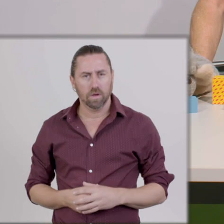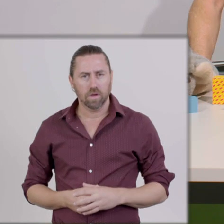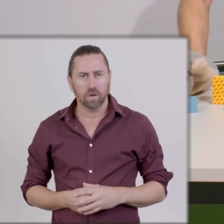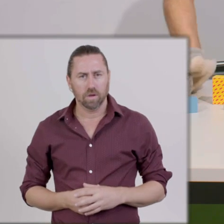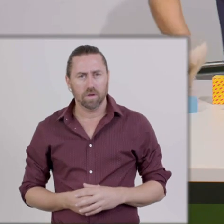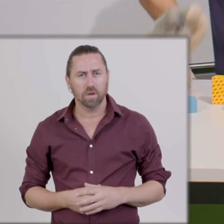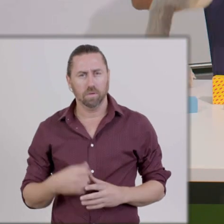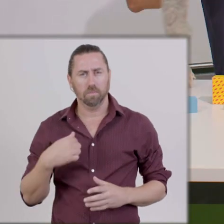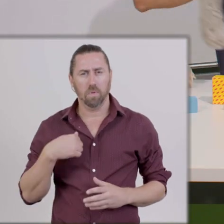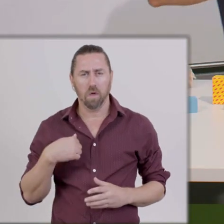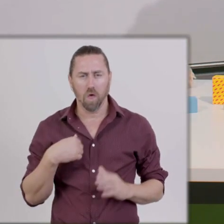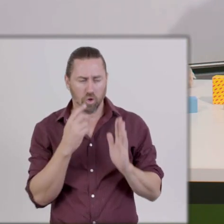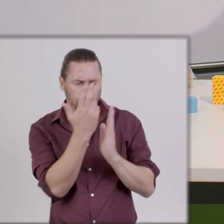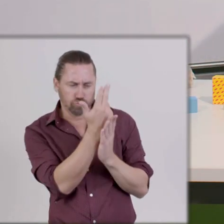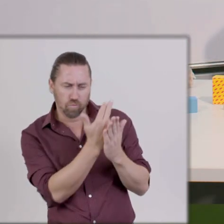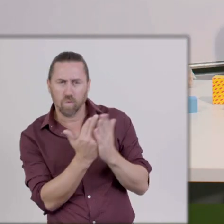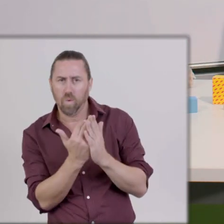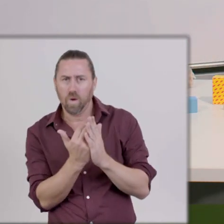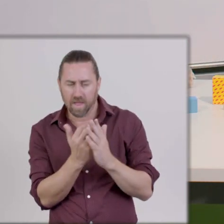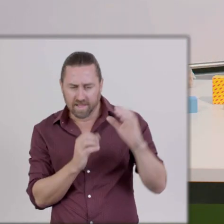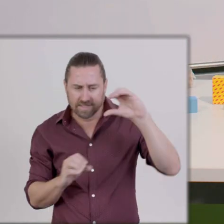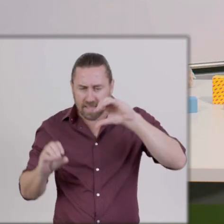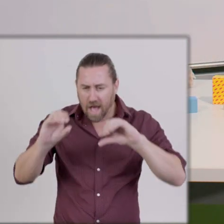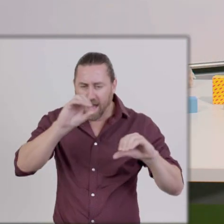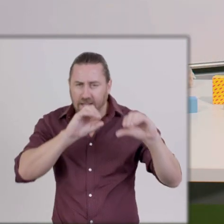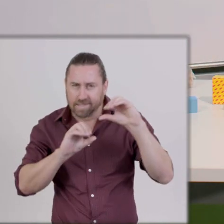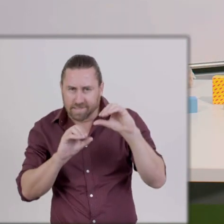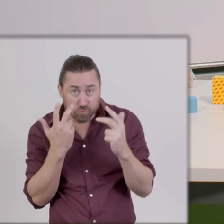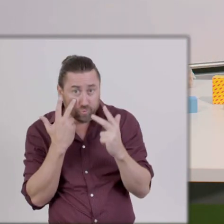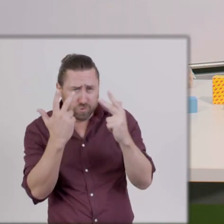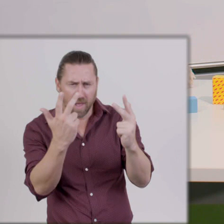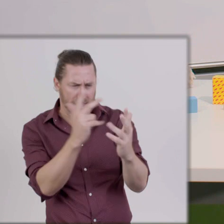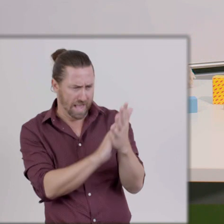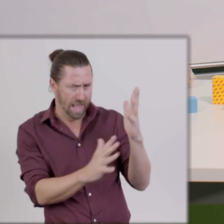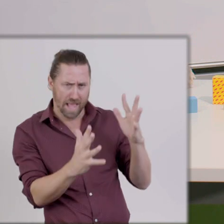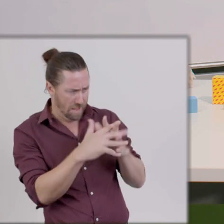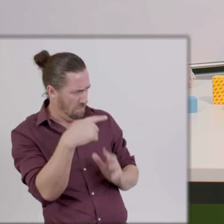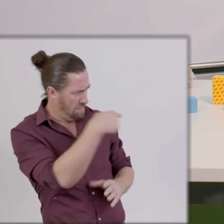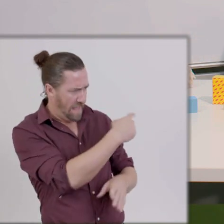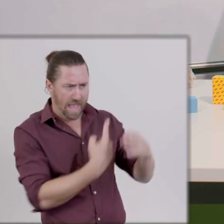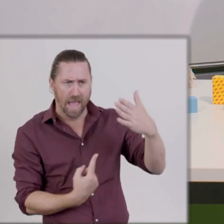I've done a scientific drawing to show what happened.